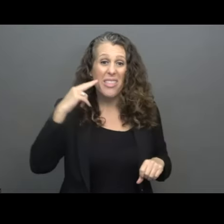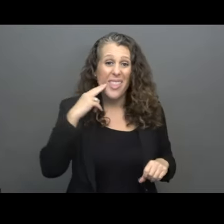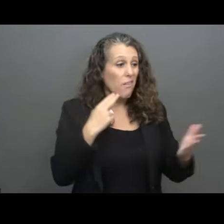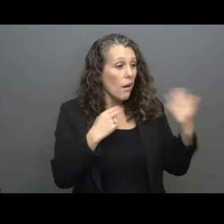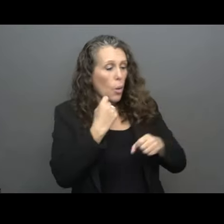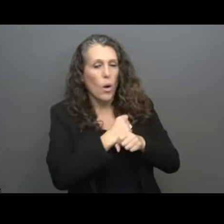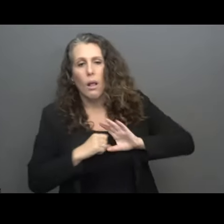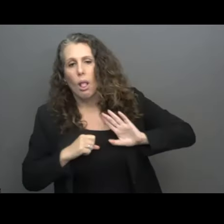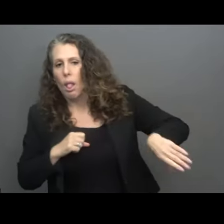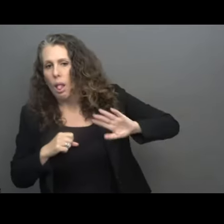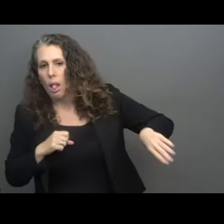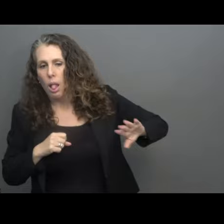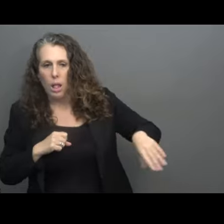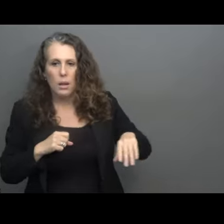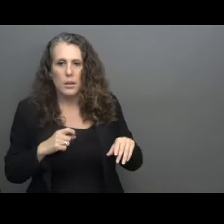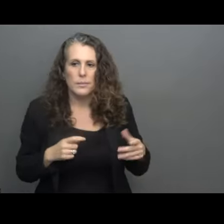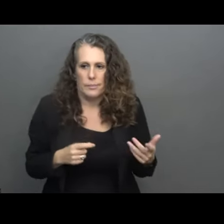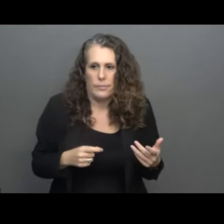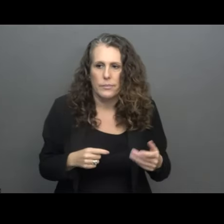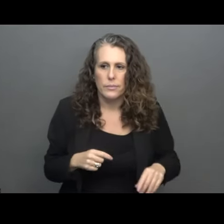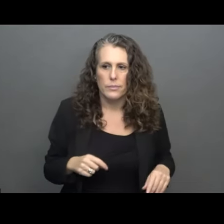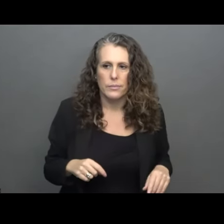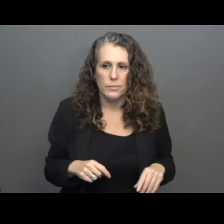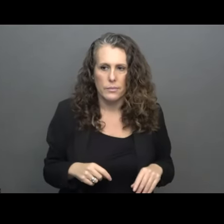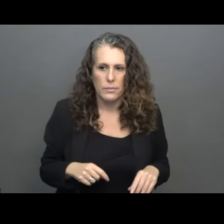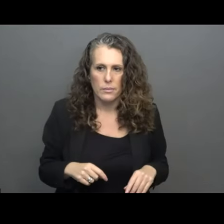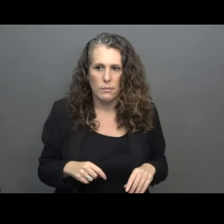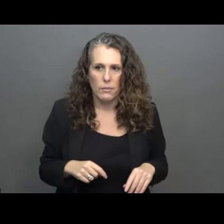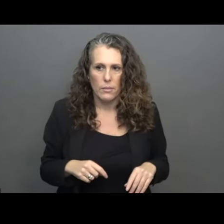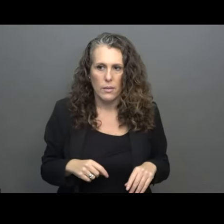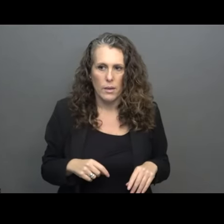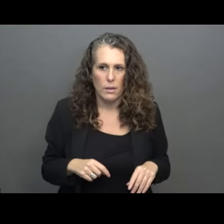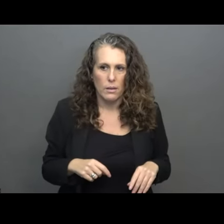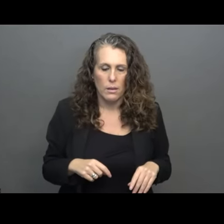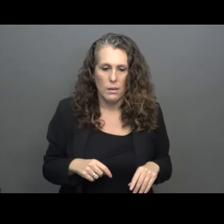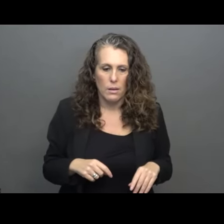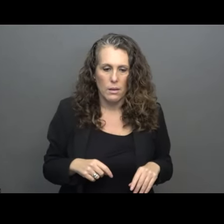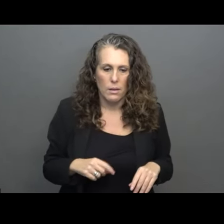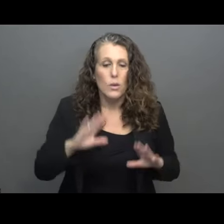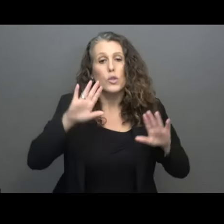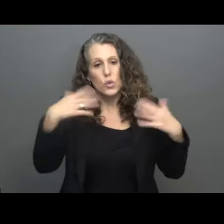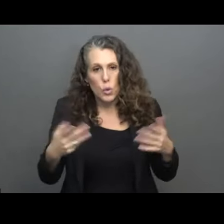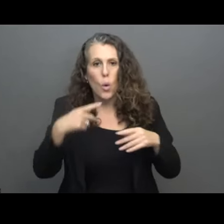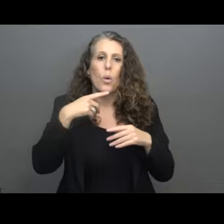at. I mean, want to communicate, every now and then they want to communicate when there is a meeting they want to come in because they're delivering on their jobs.